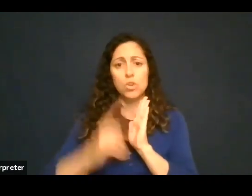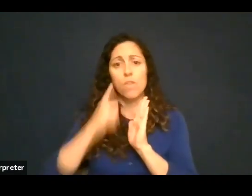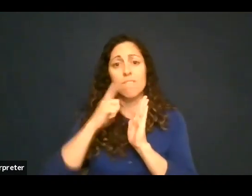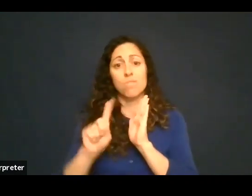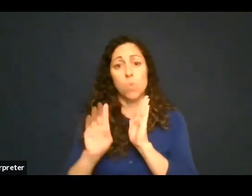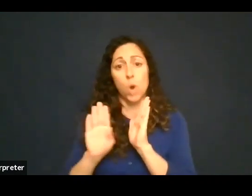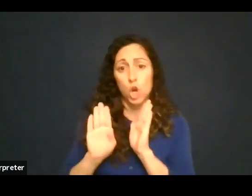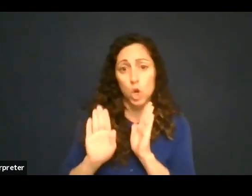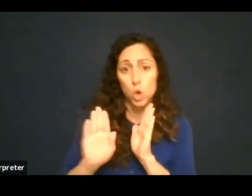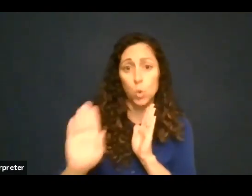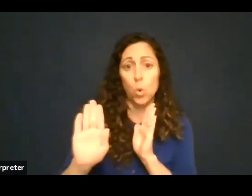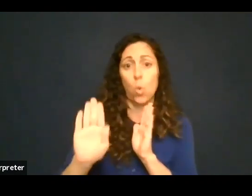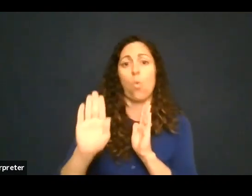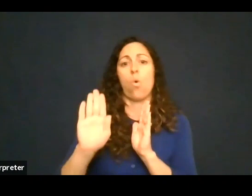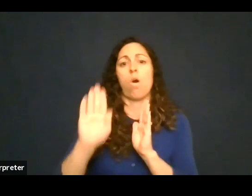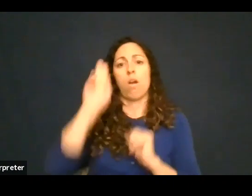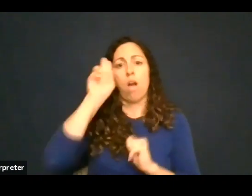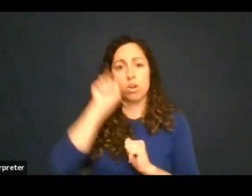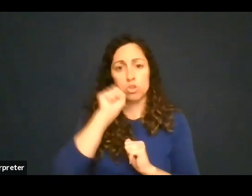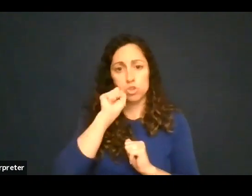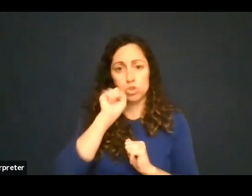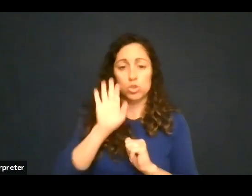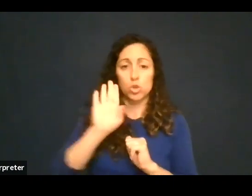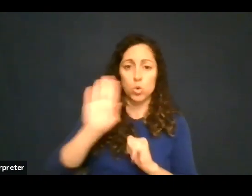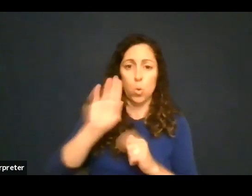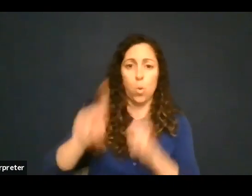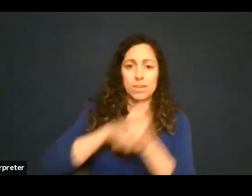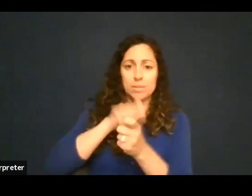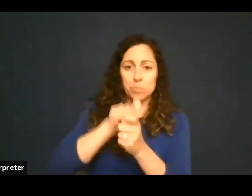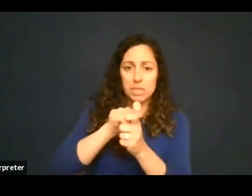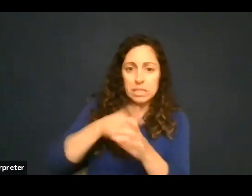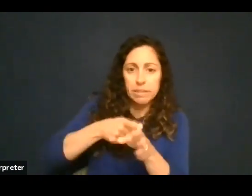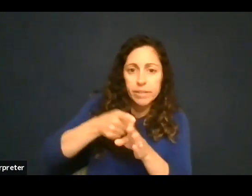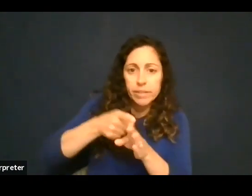of Usher syndrome, will be helpful someday.